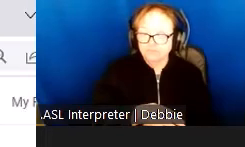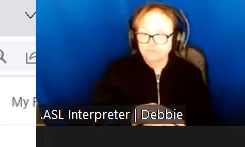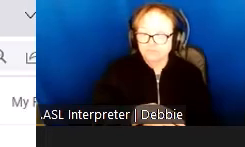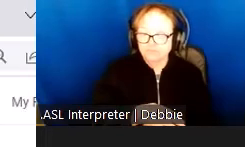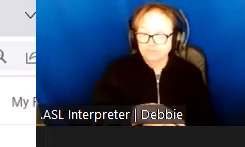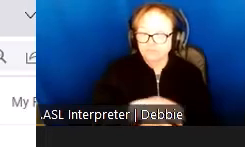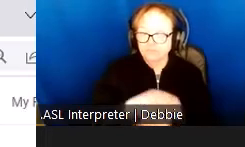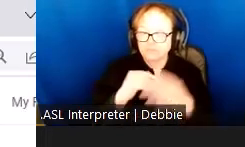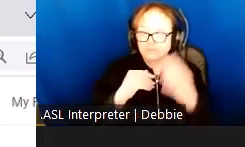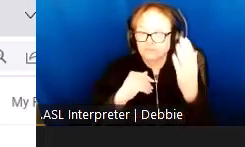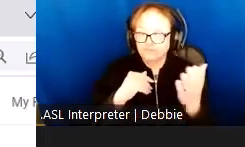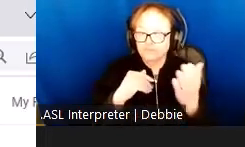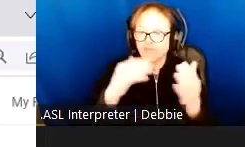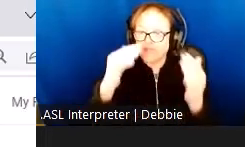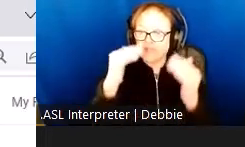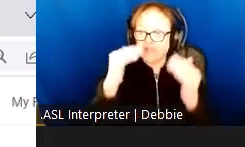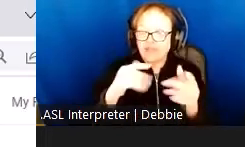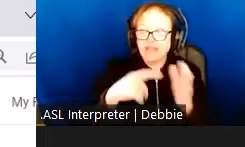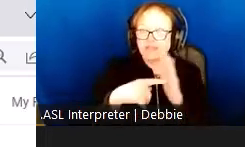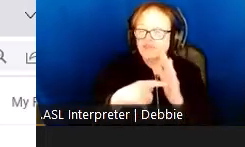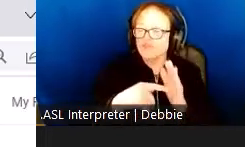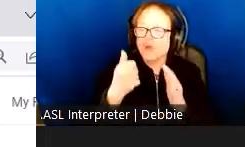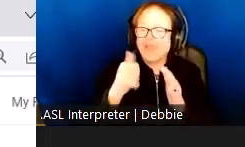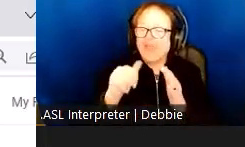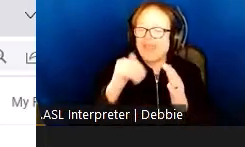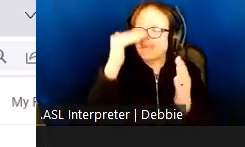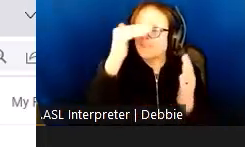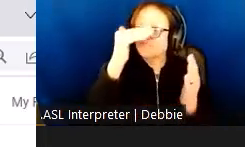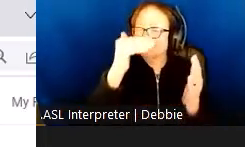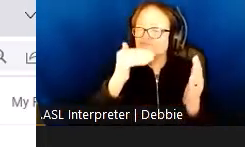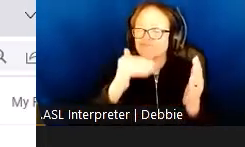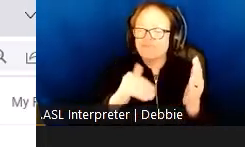The next page will display any opportunities that are currently open to individual artists